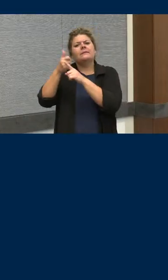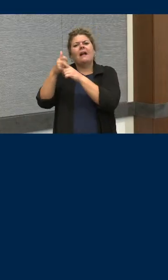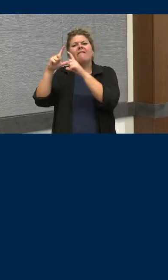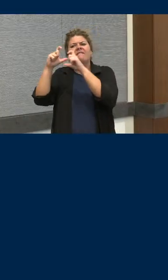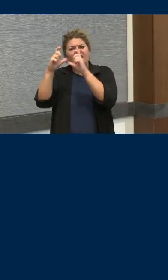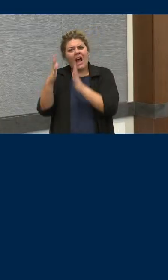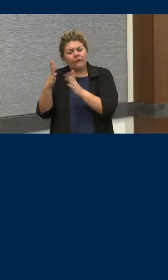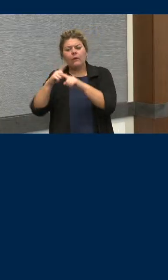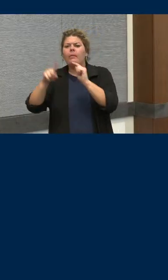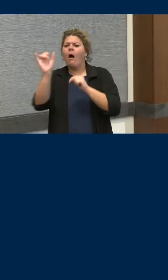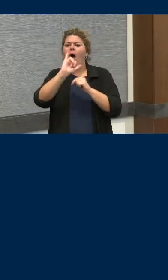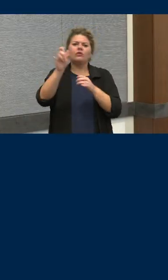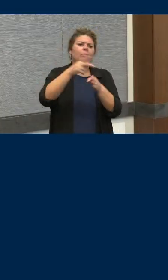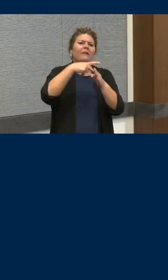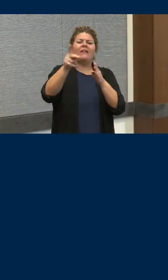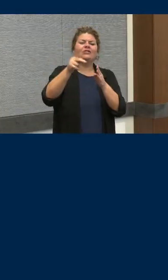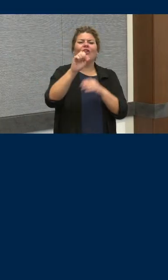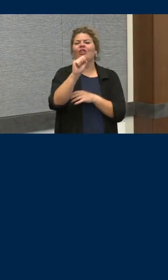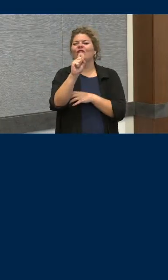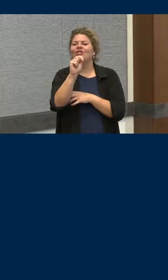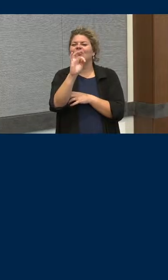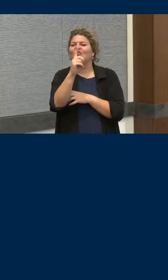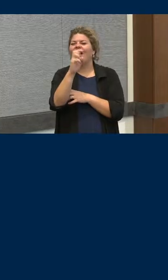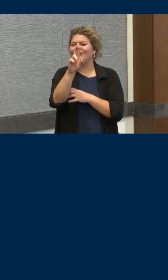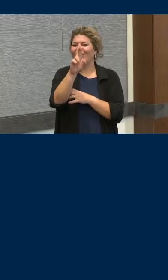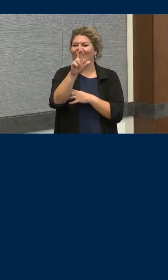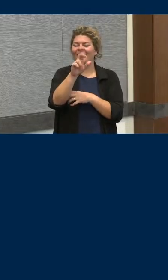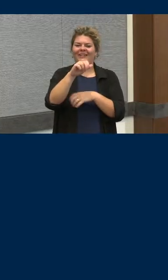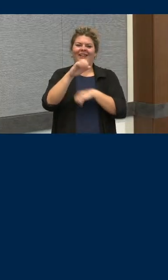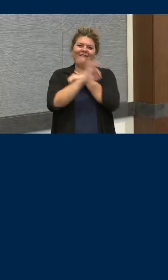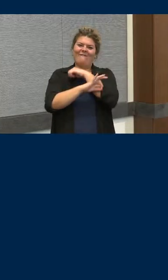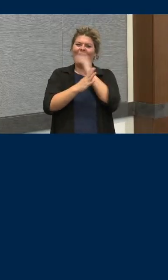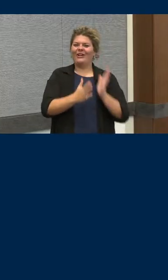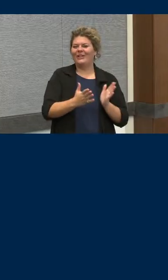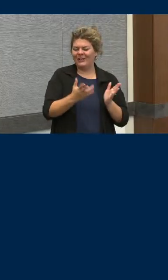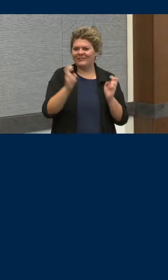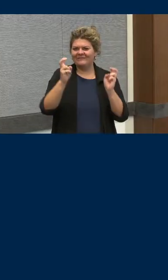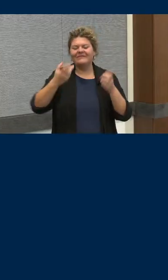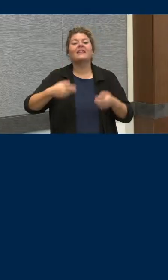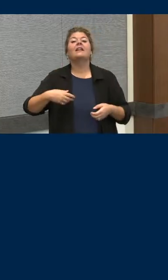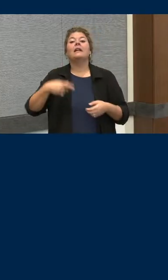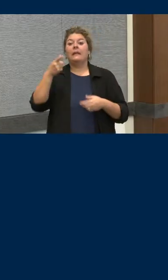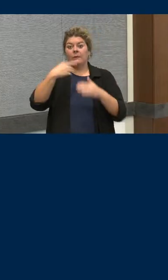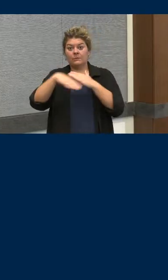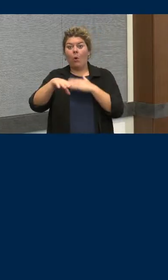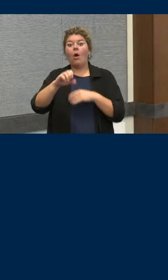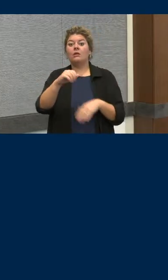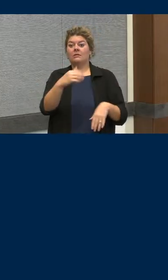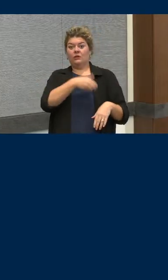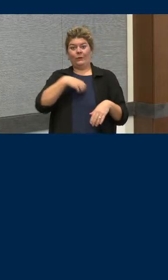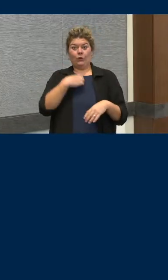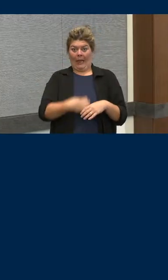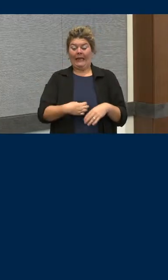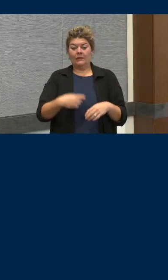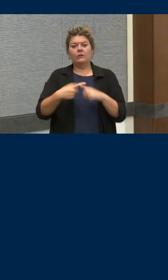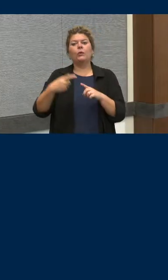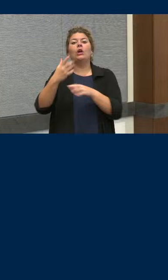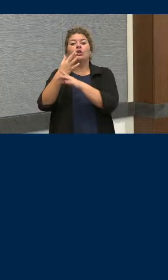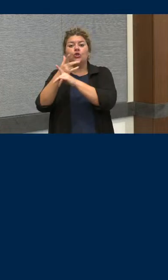stranger. Born in Switzerland in 1924 to a German Jewish father,